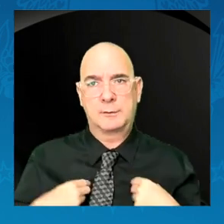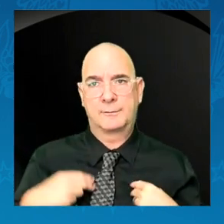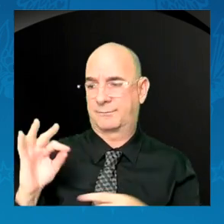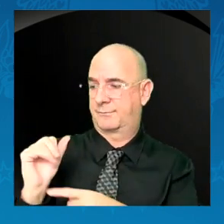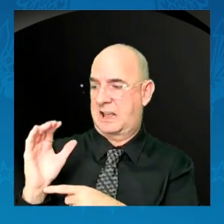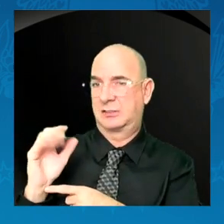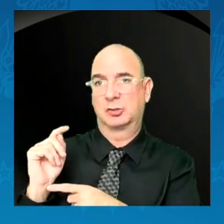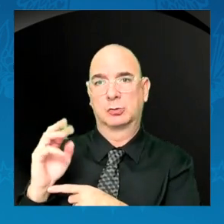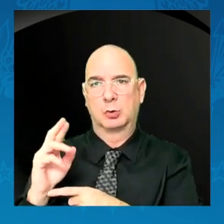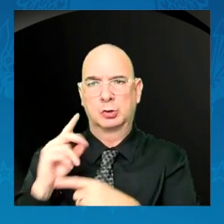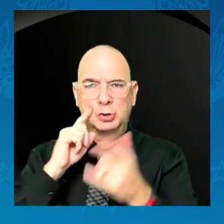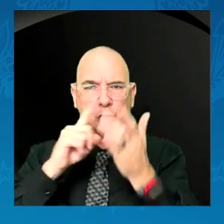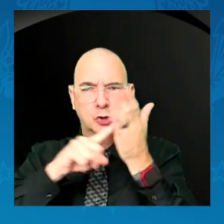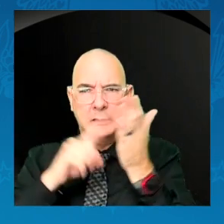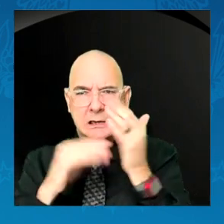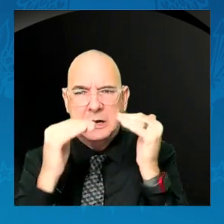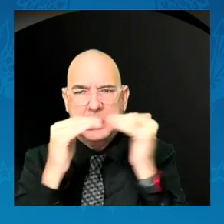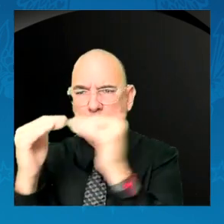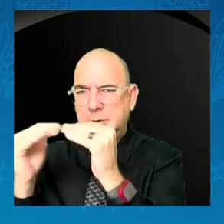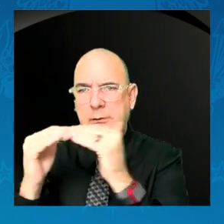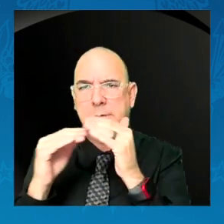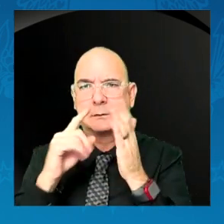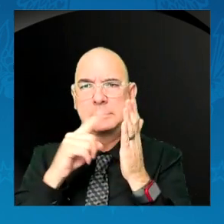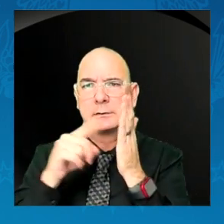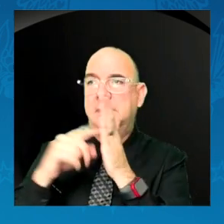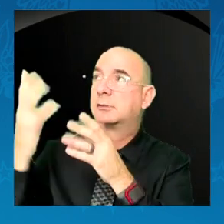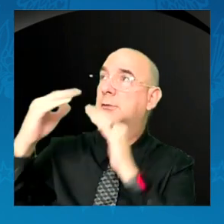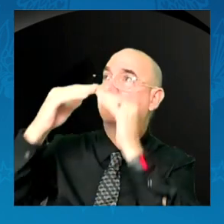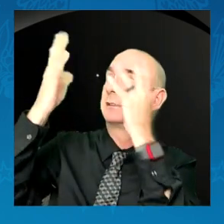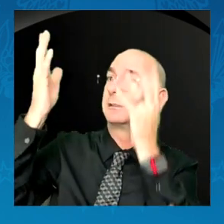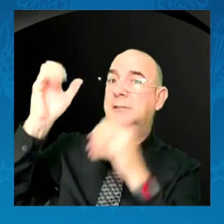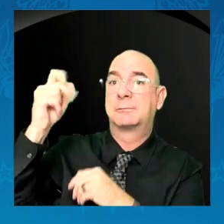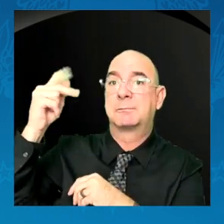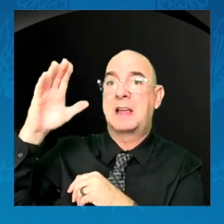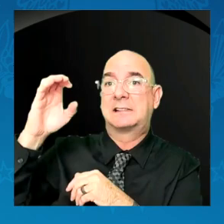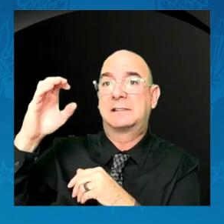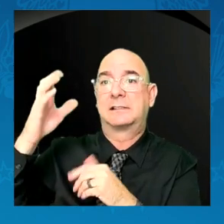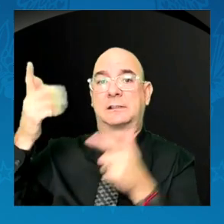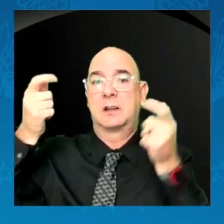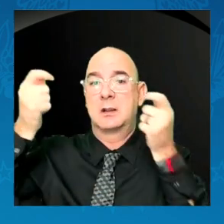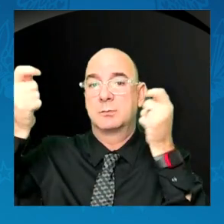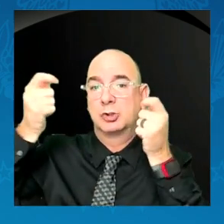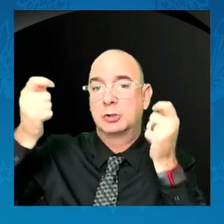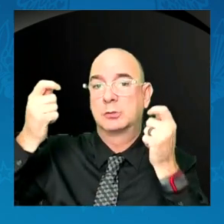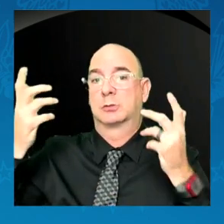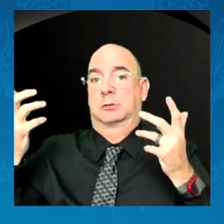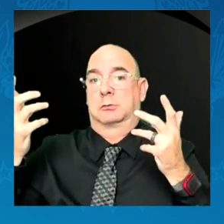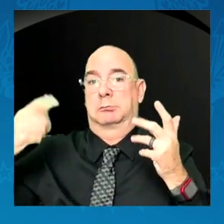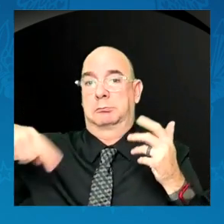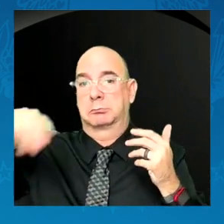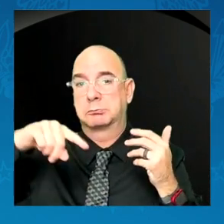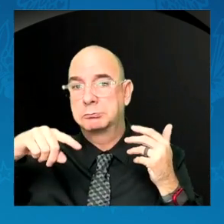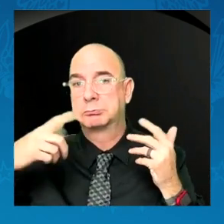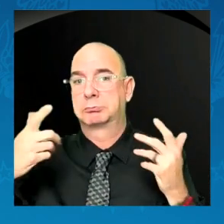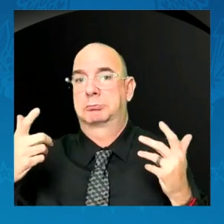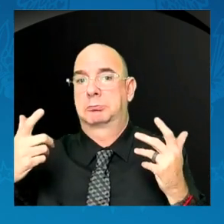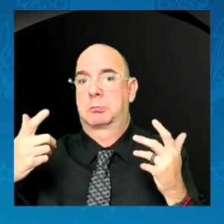to space and inclusive space governance norms that benefit all of humankind by crafting a robust space strategy